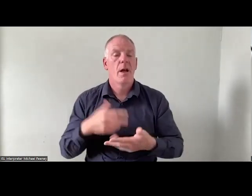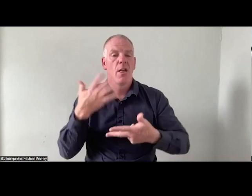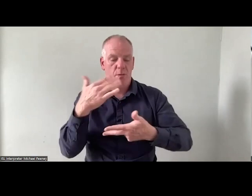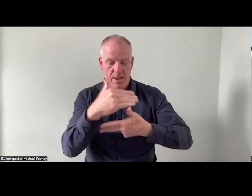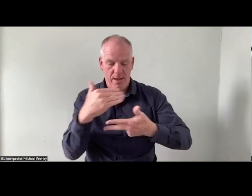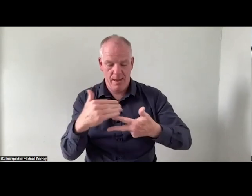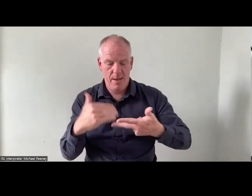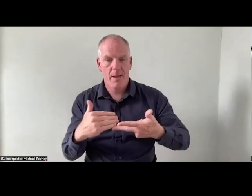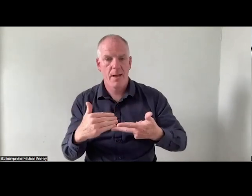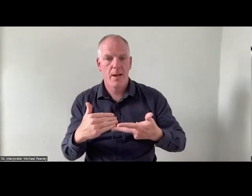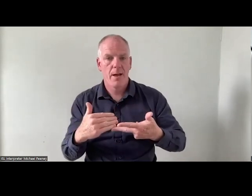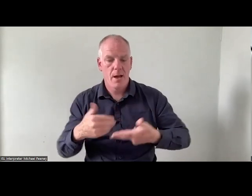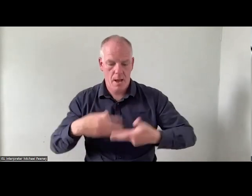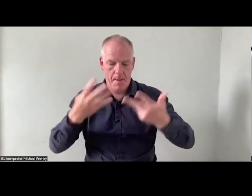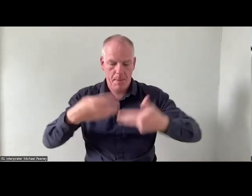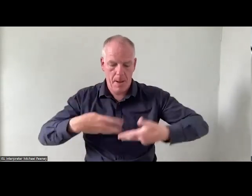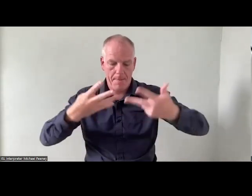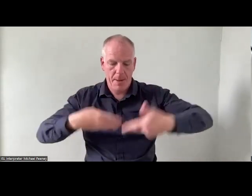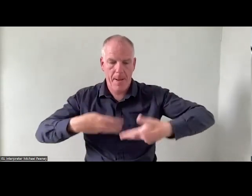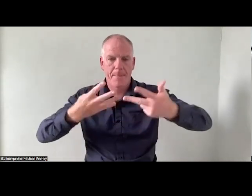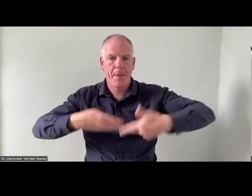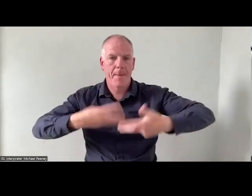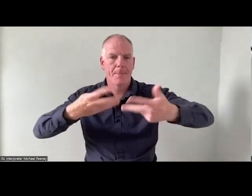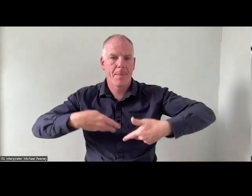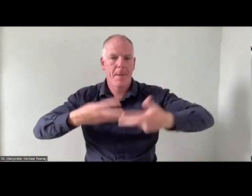scrolling up onto a personal display device –